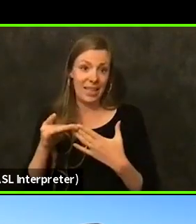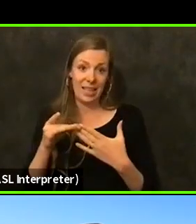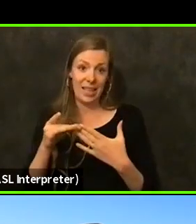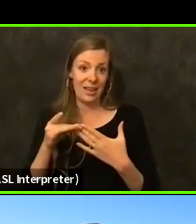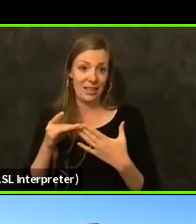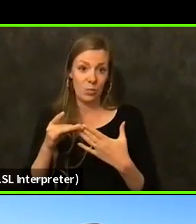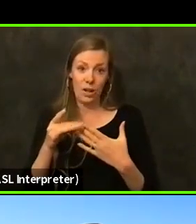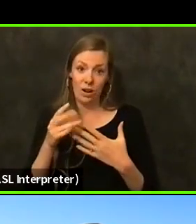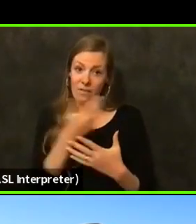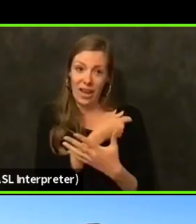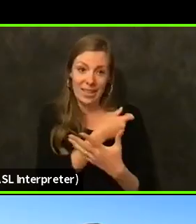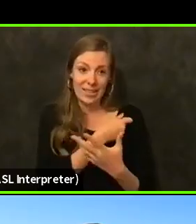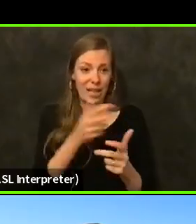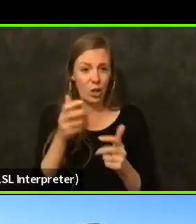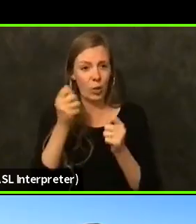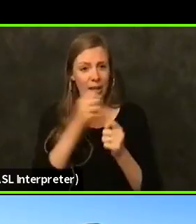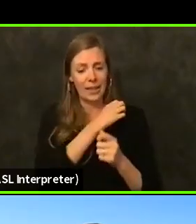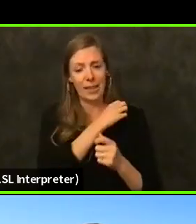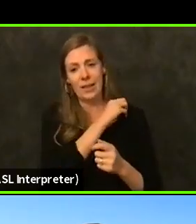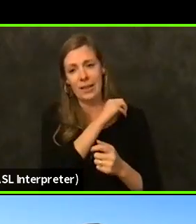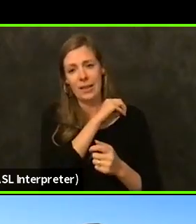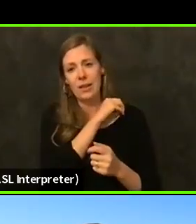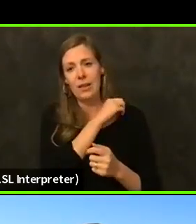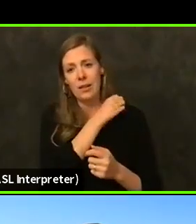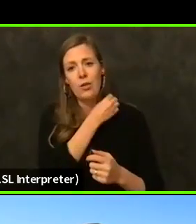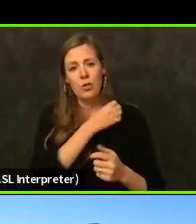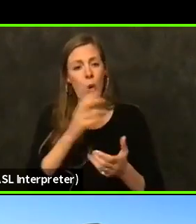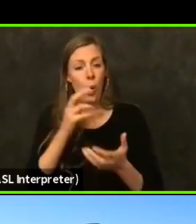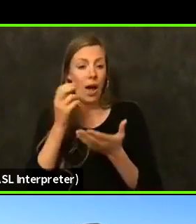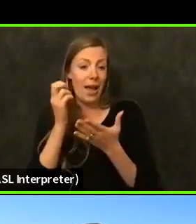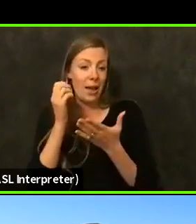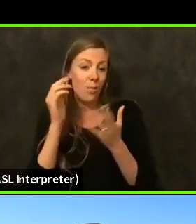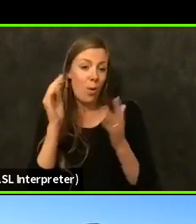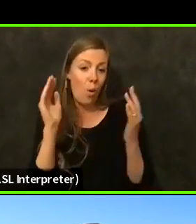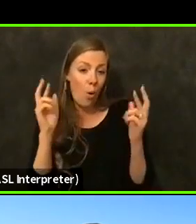So I'm hoping that that will also factor in the reopening.